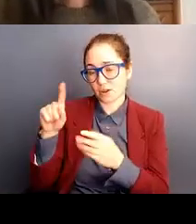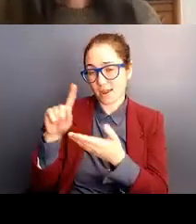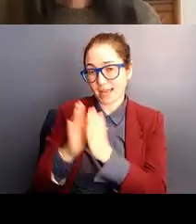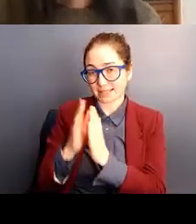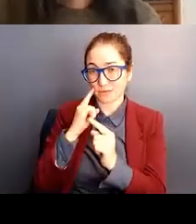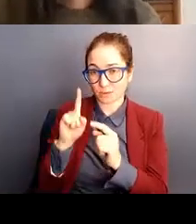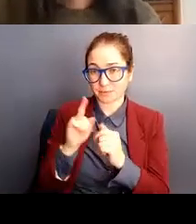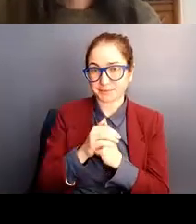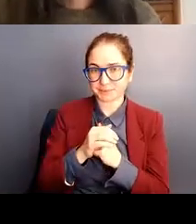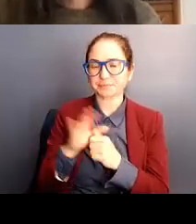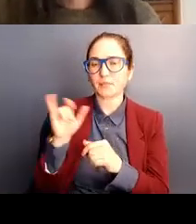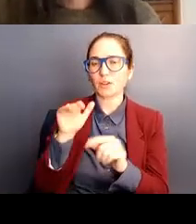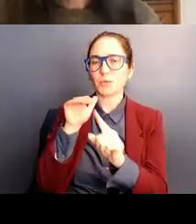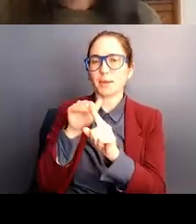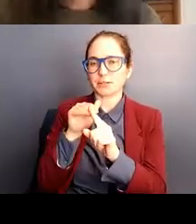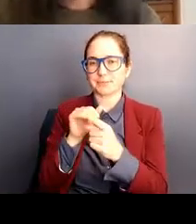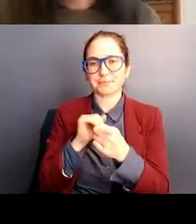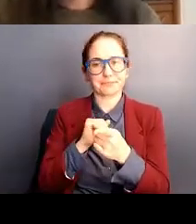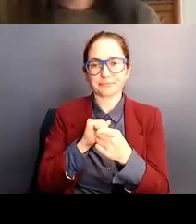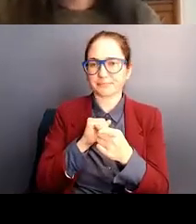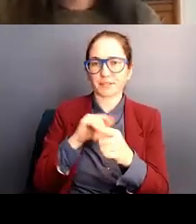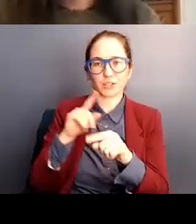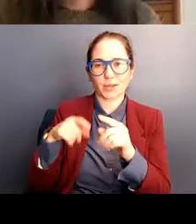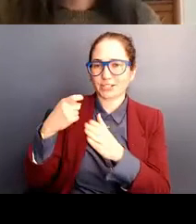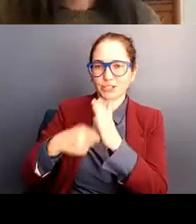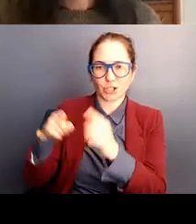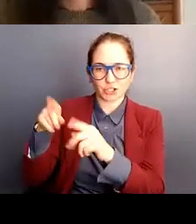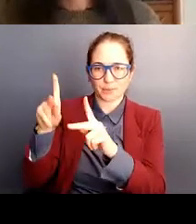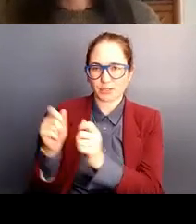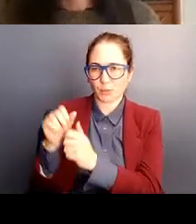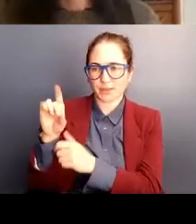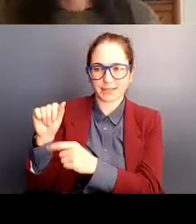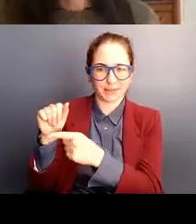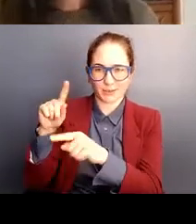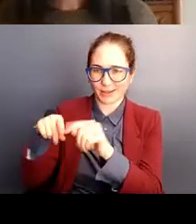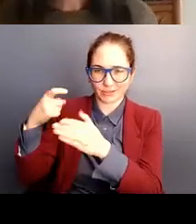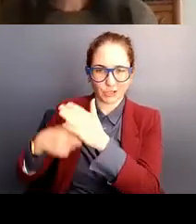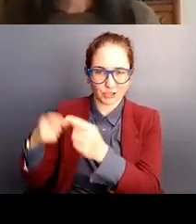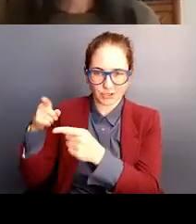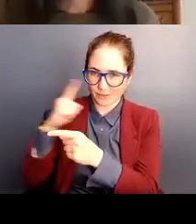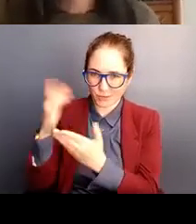And then a reminder that you cannot charge the guest with the disability the cost of the service. So if a deaf person's asking